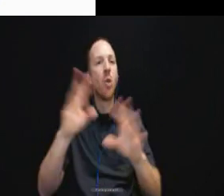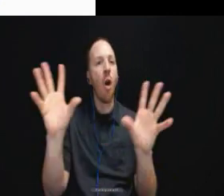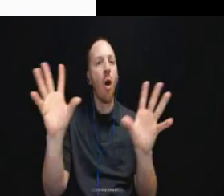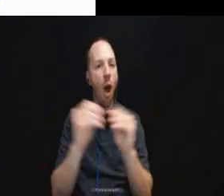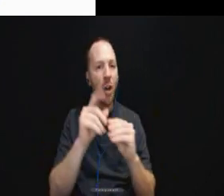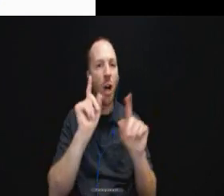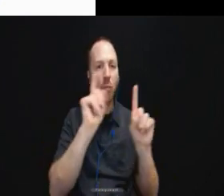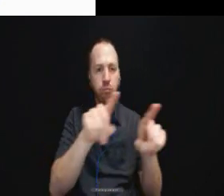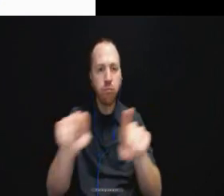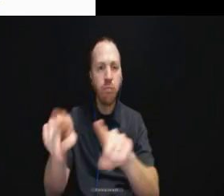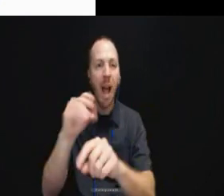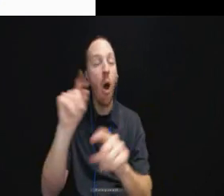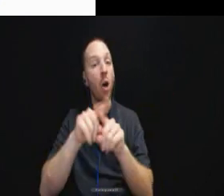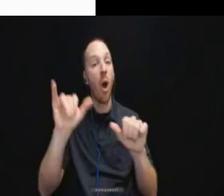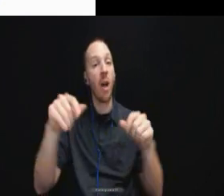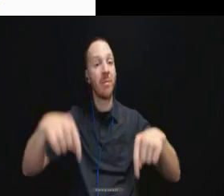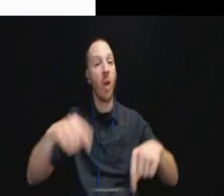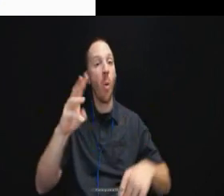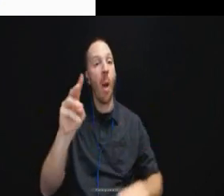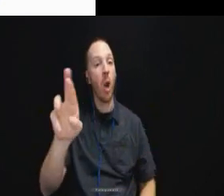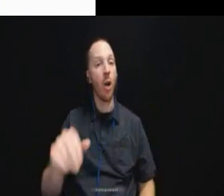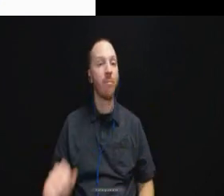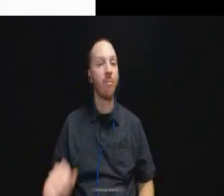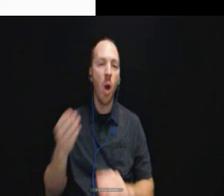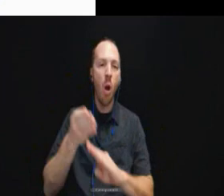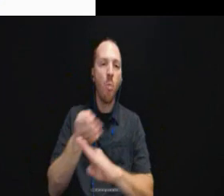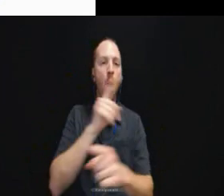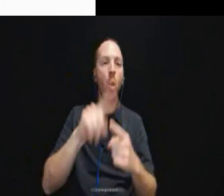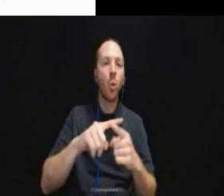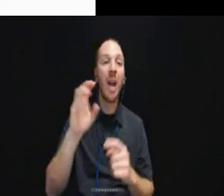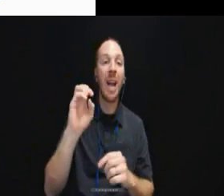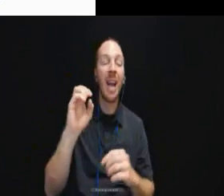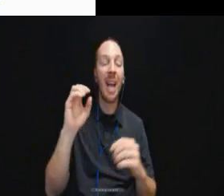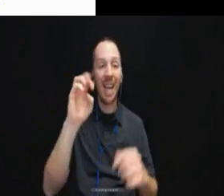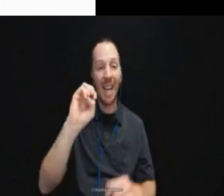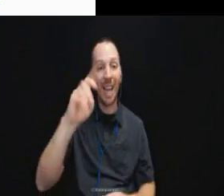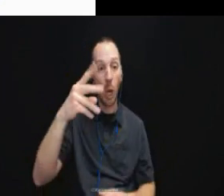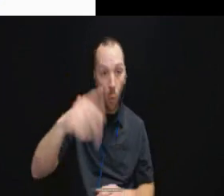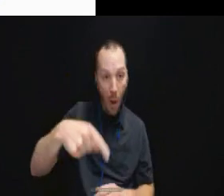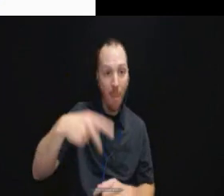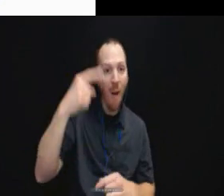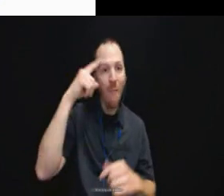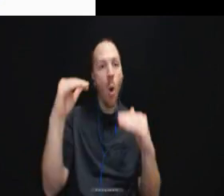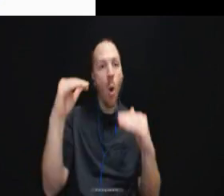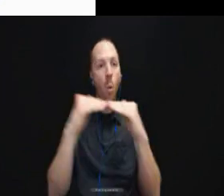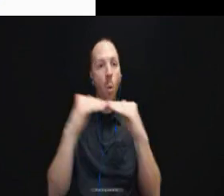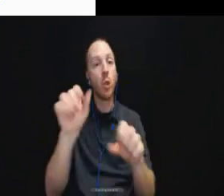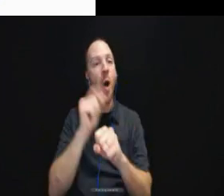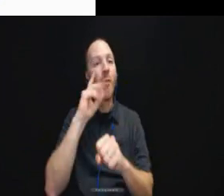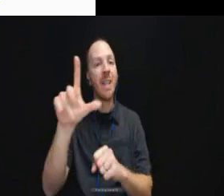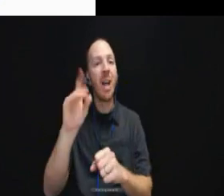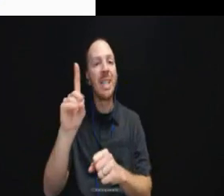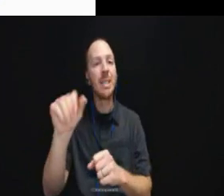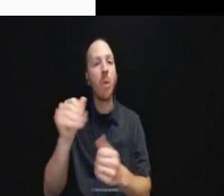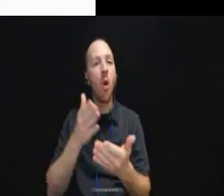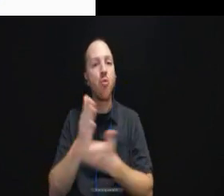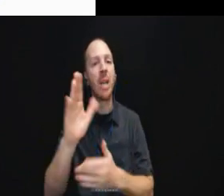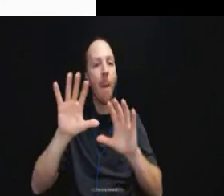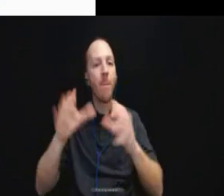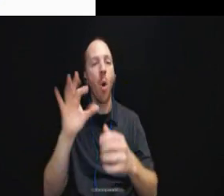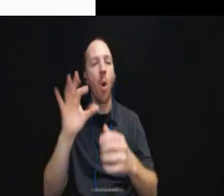Prior to Equip for Equality she worked for the Civil and Disability Rights Bureau and